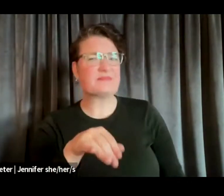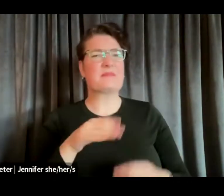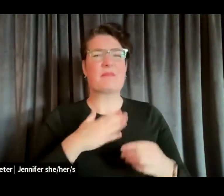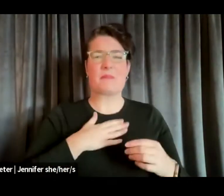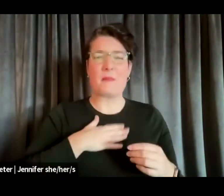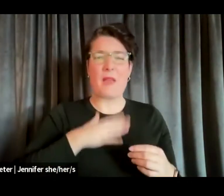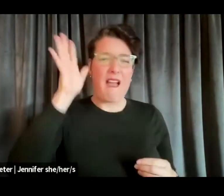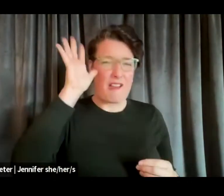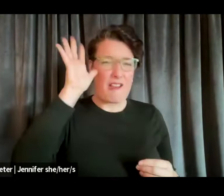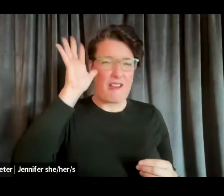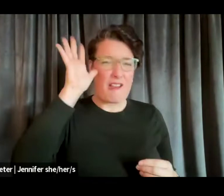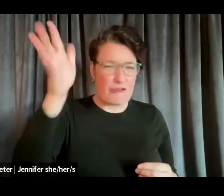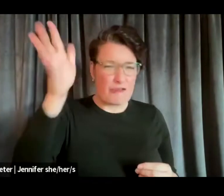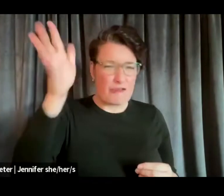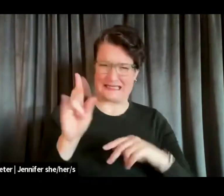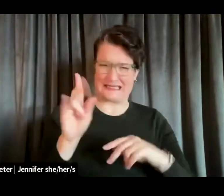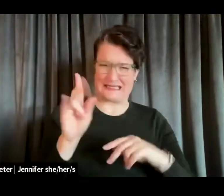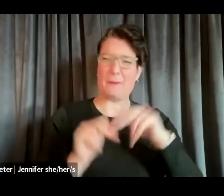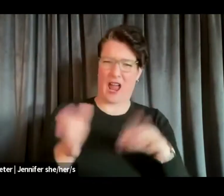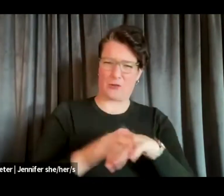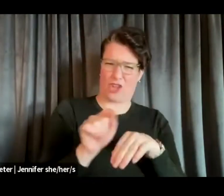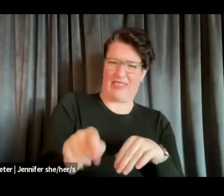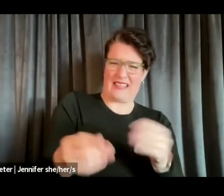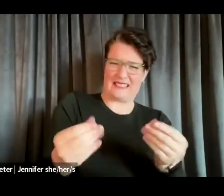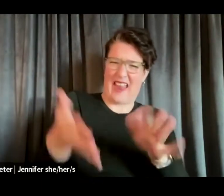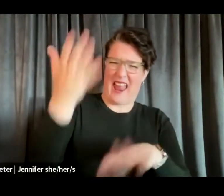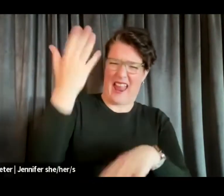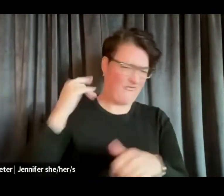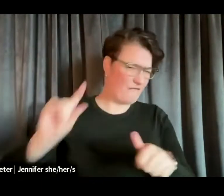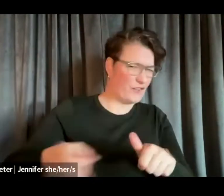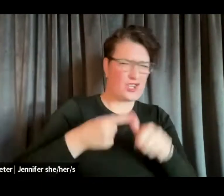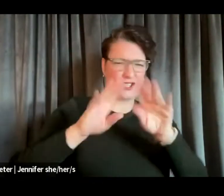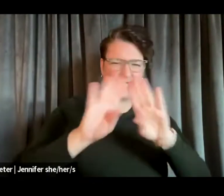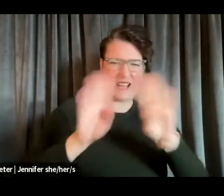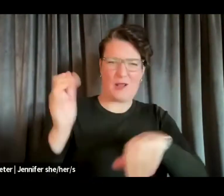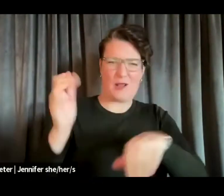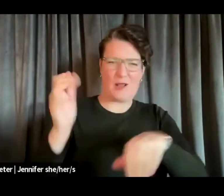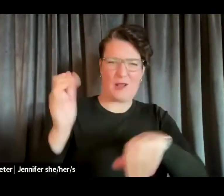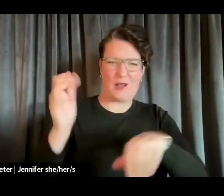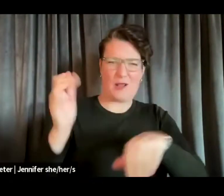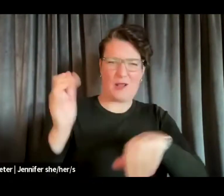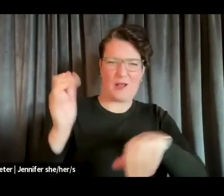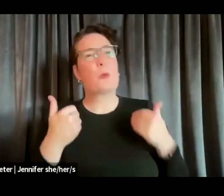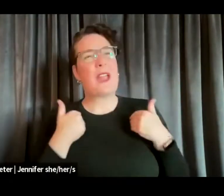the first house that was on this land. And that chim- we have this like external chimney outside our house.